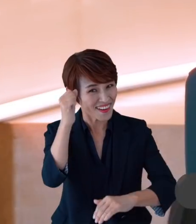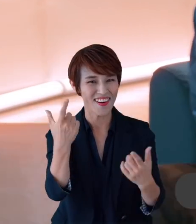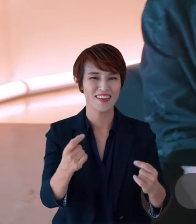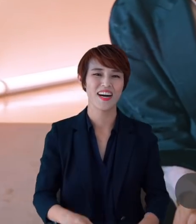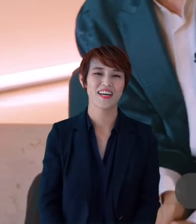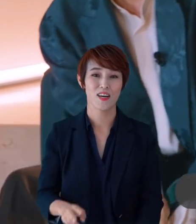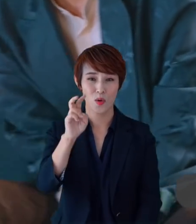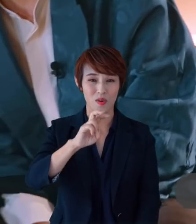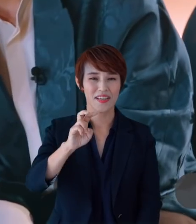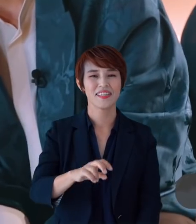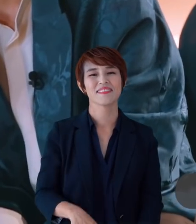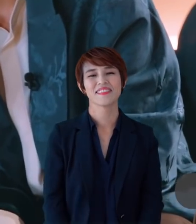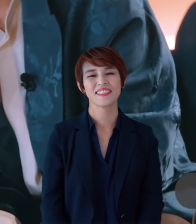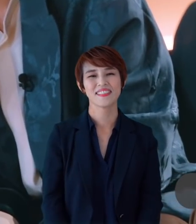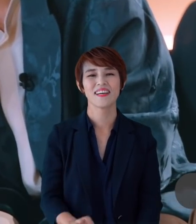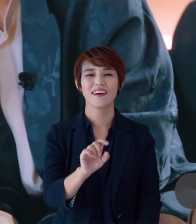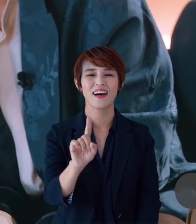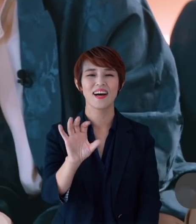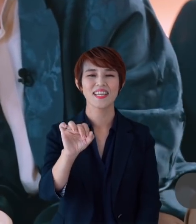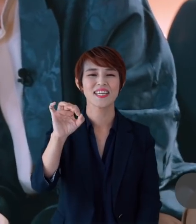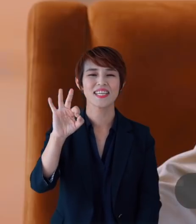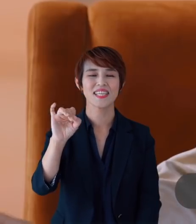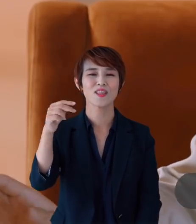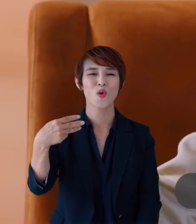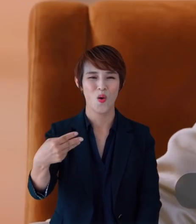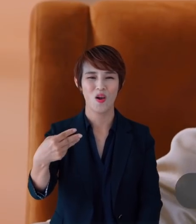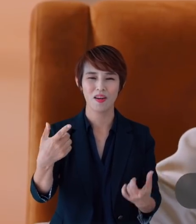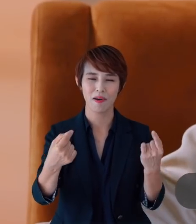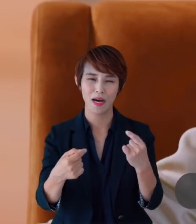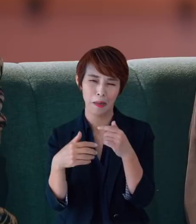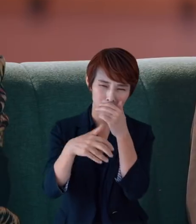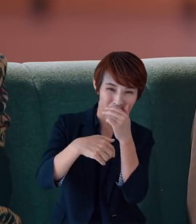V: In terms of our songs, it’s got a similar idea with IDOL. It’s a bit trendy, right?